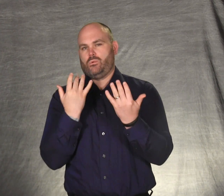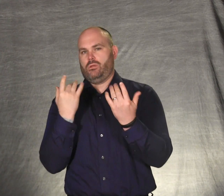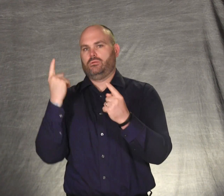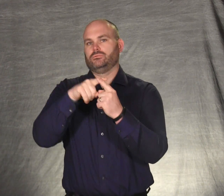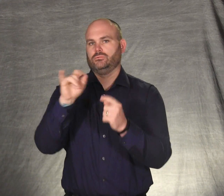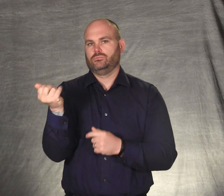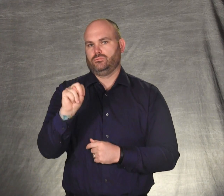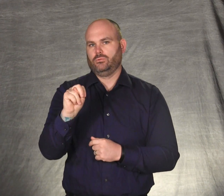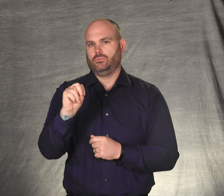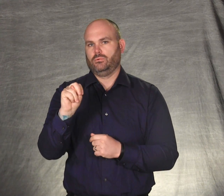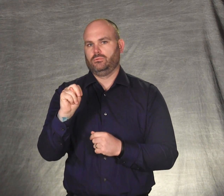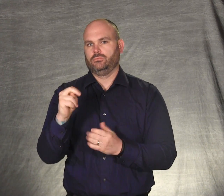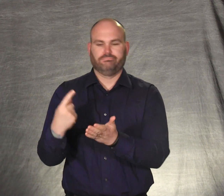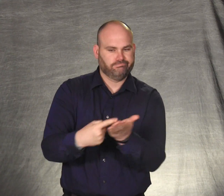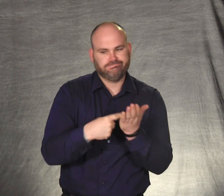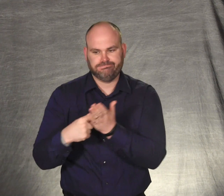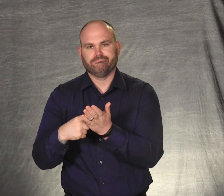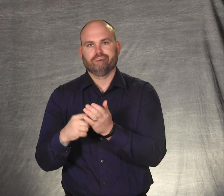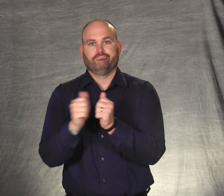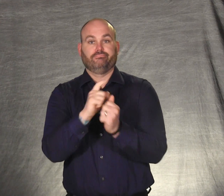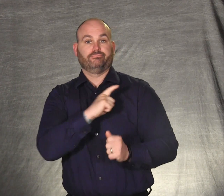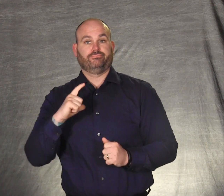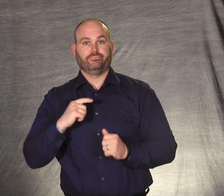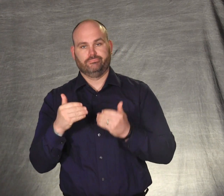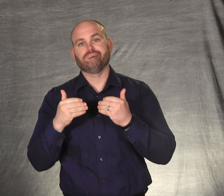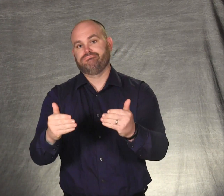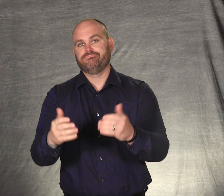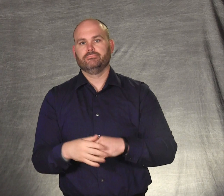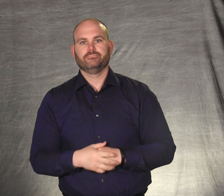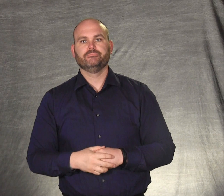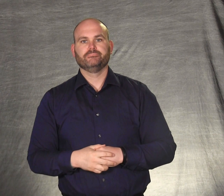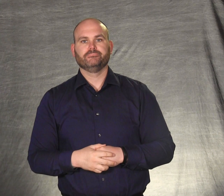until they meet again in January to move this forward.